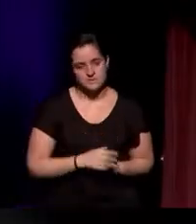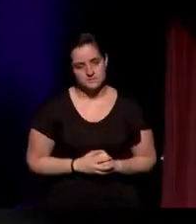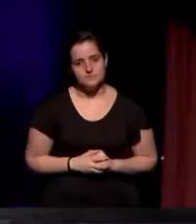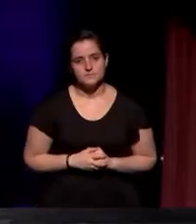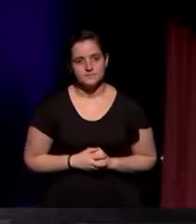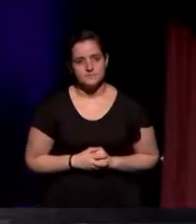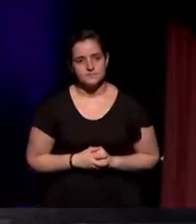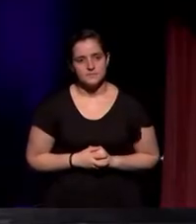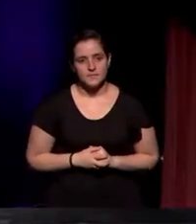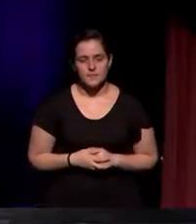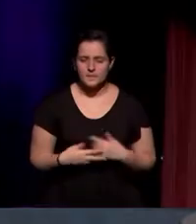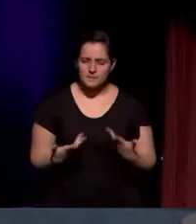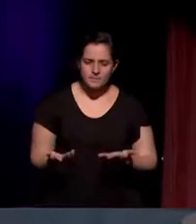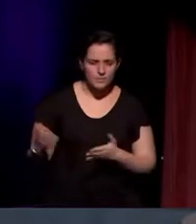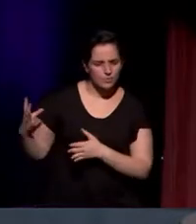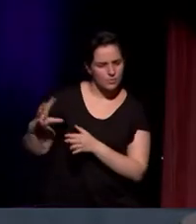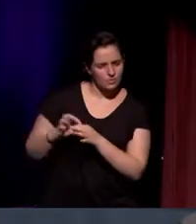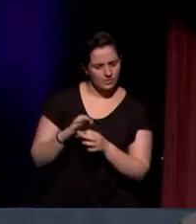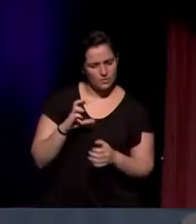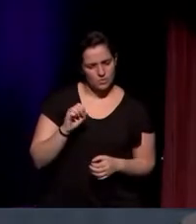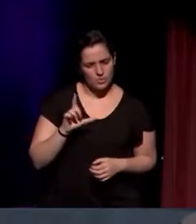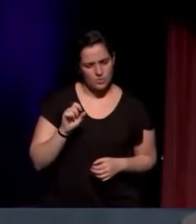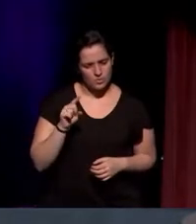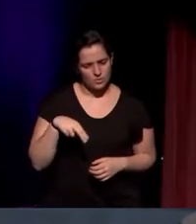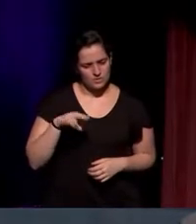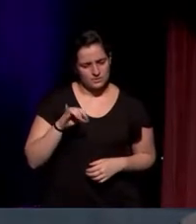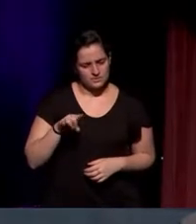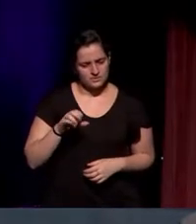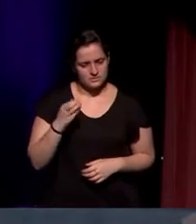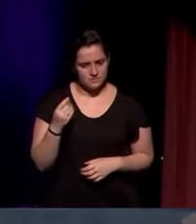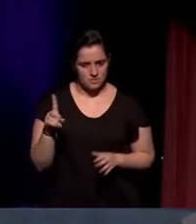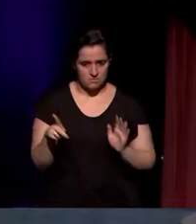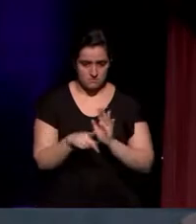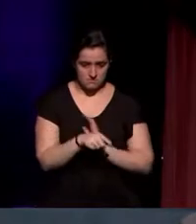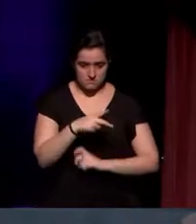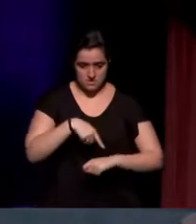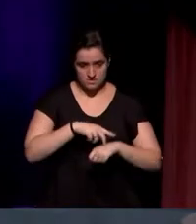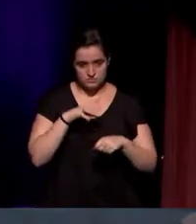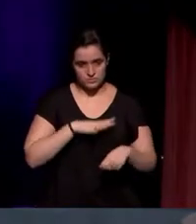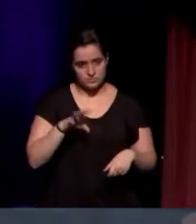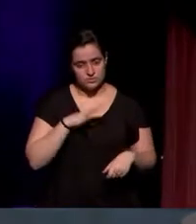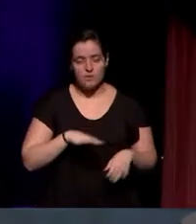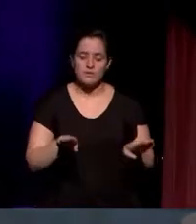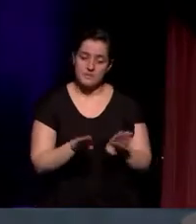In a context of colonization of a country, Portugal, which also was colonized by England,